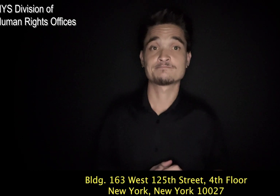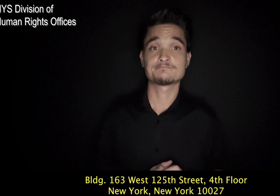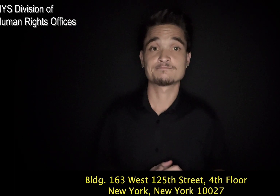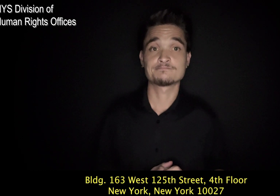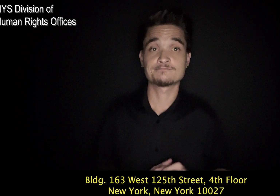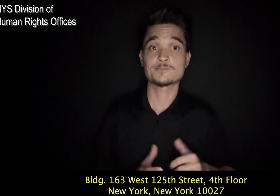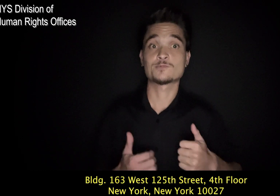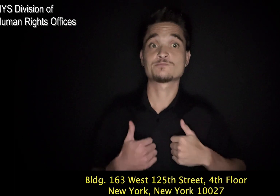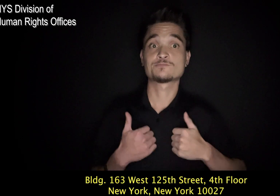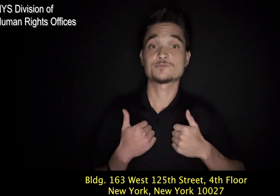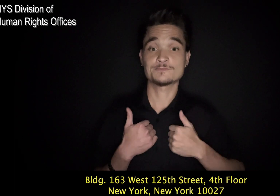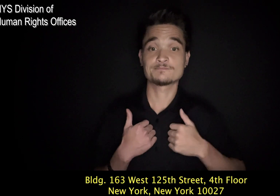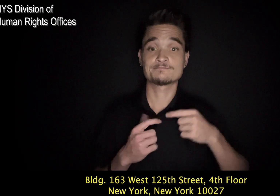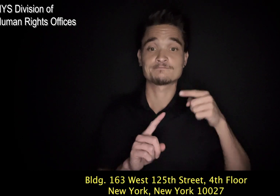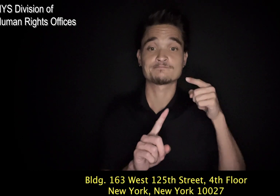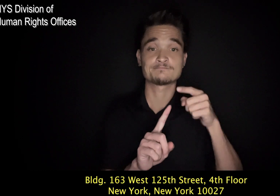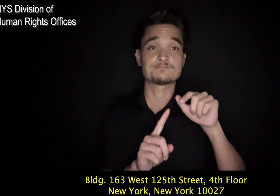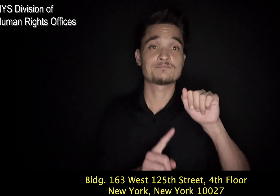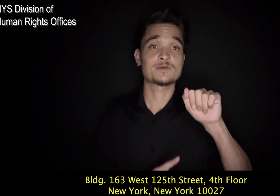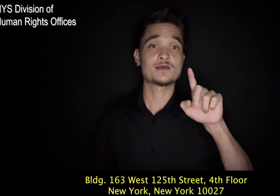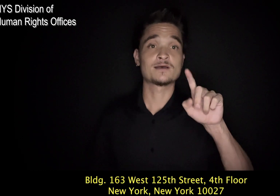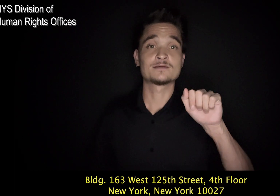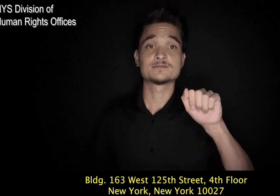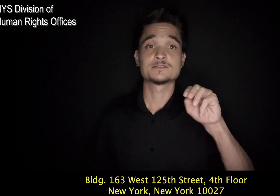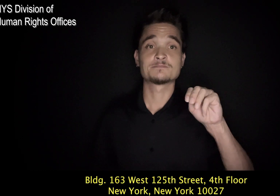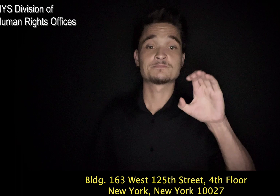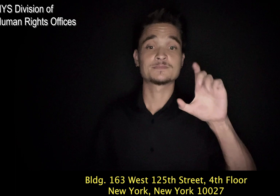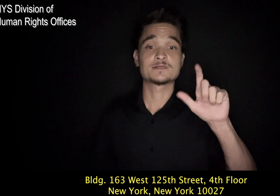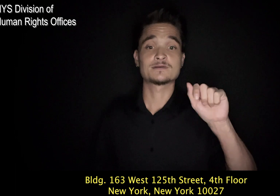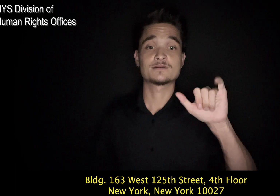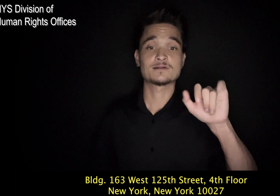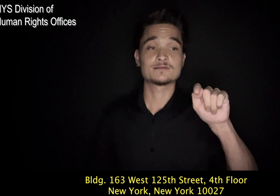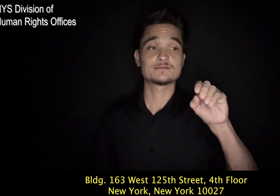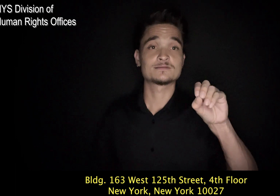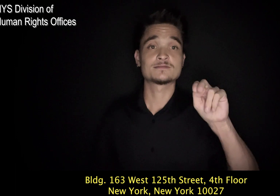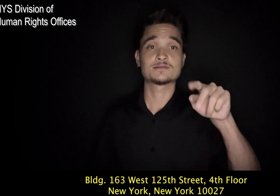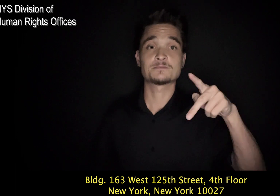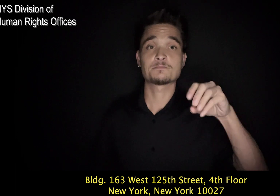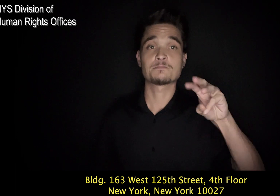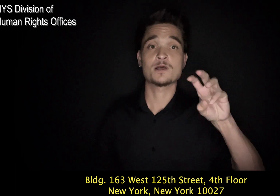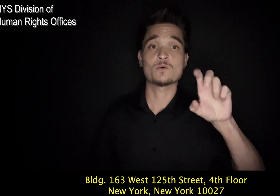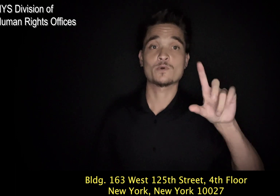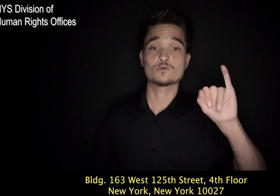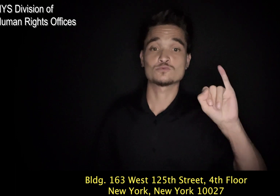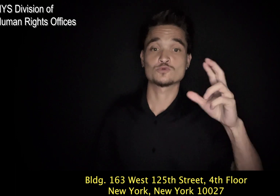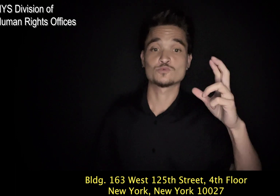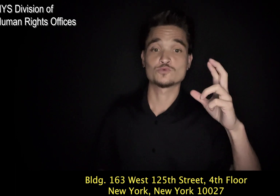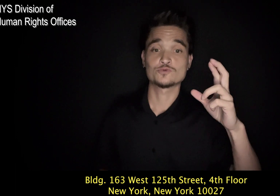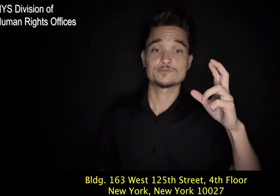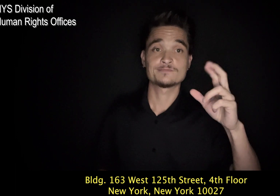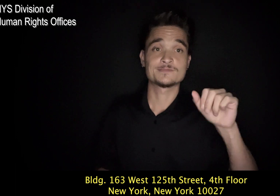Bldg. 163 West 125th Street, 4th Floor New York, New York 10027